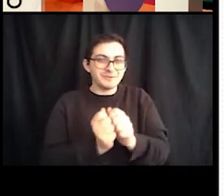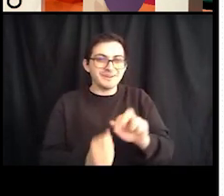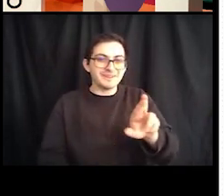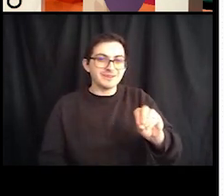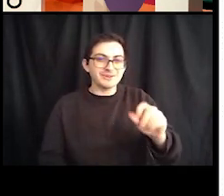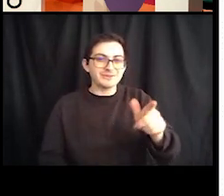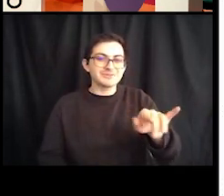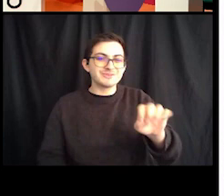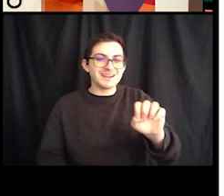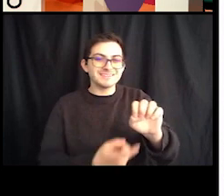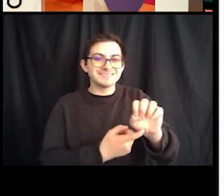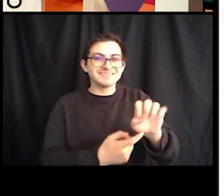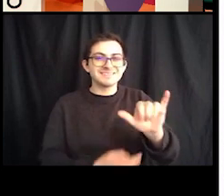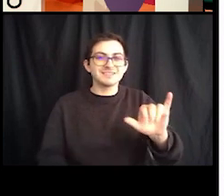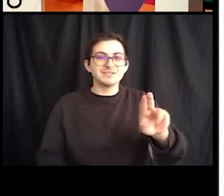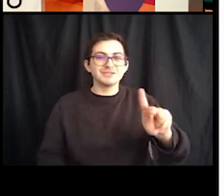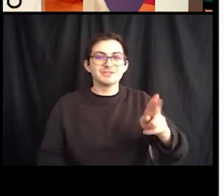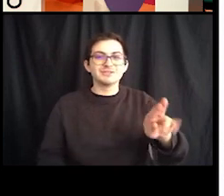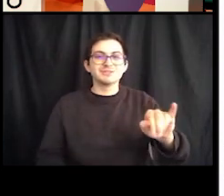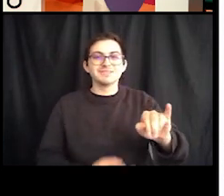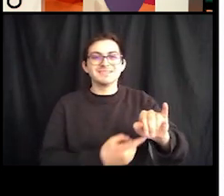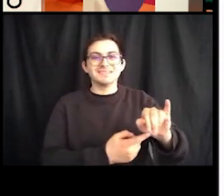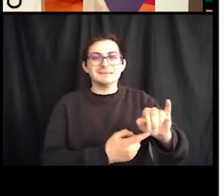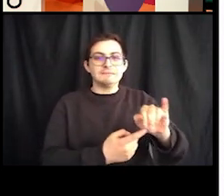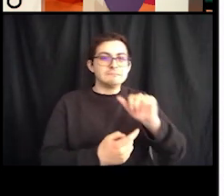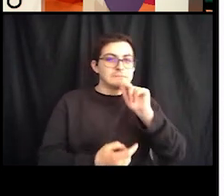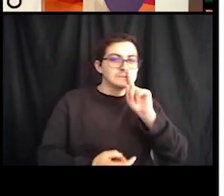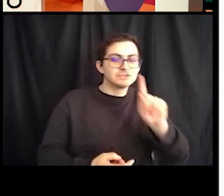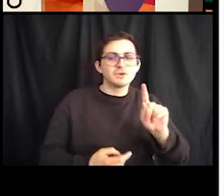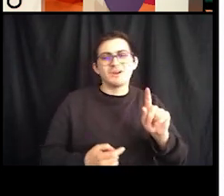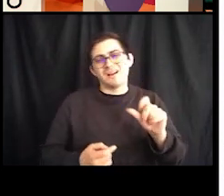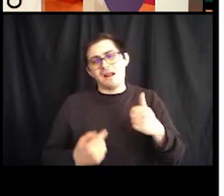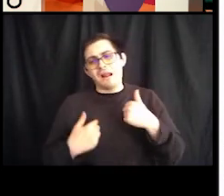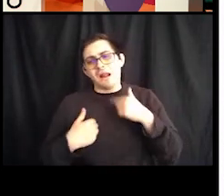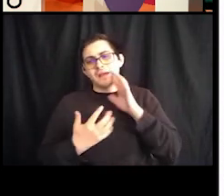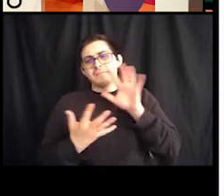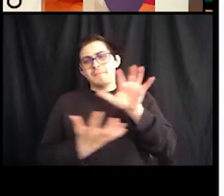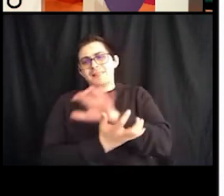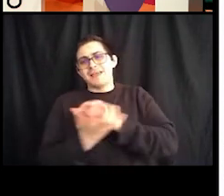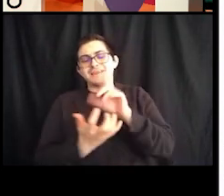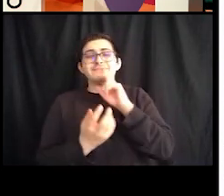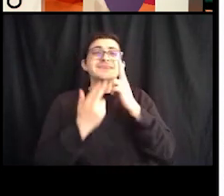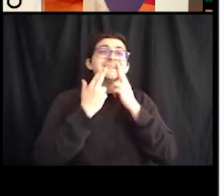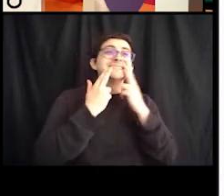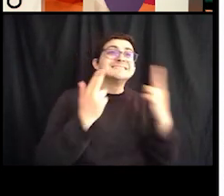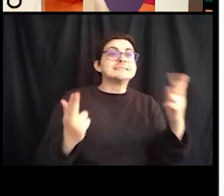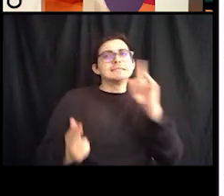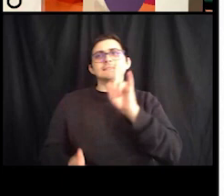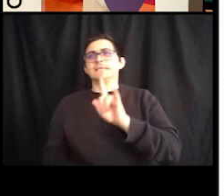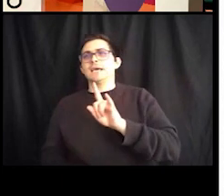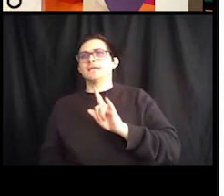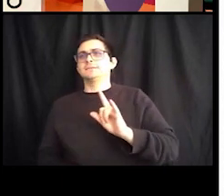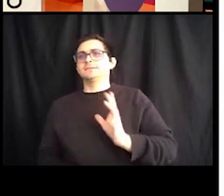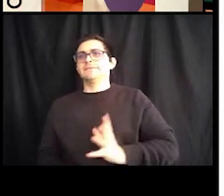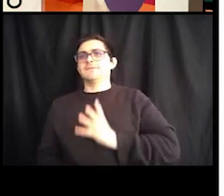Yeah, I love to think of myself as a blend of innocent and sophisticated. So I shouldn't be on the spectrum.